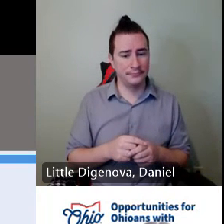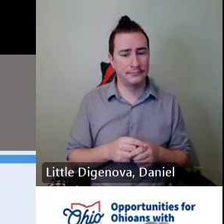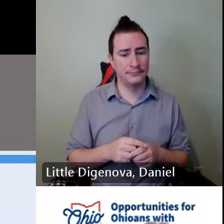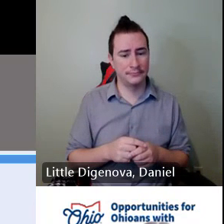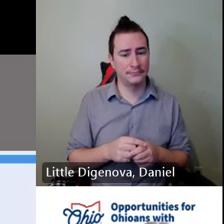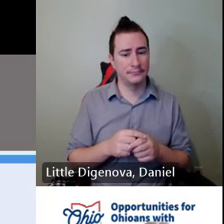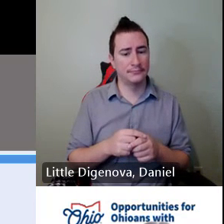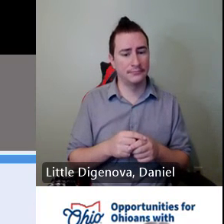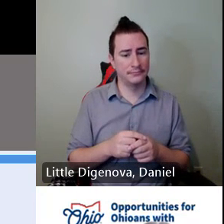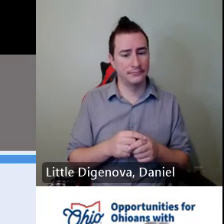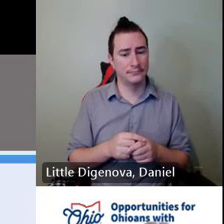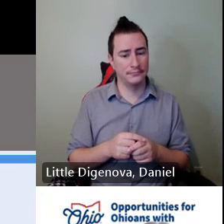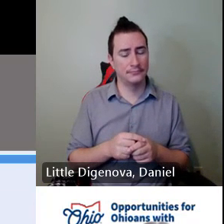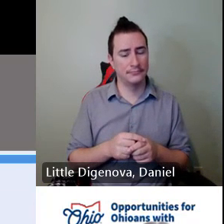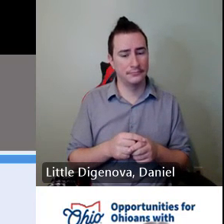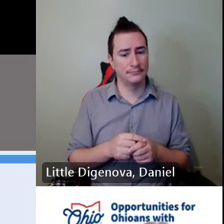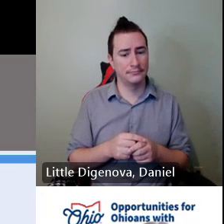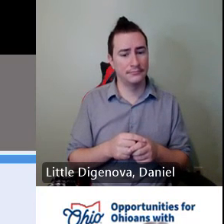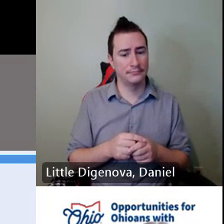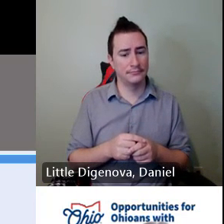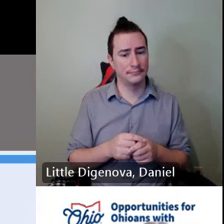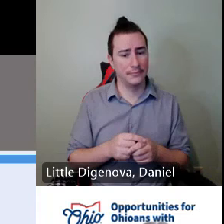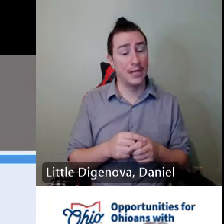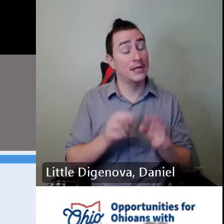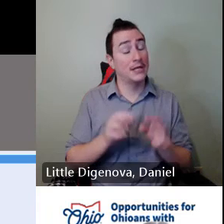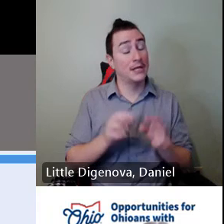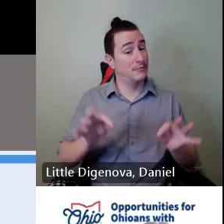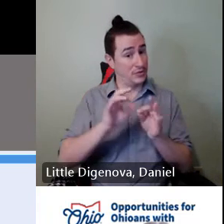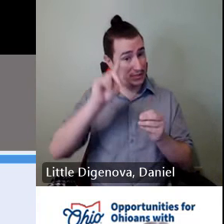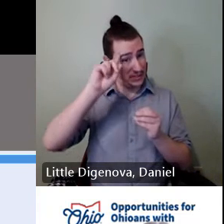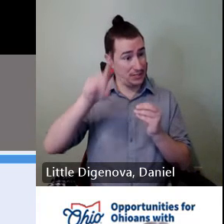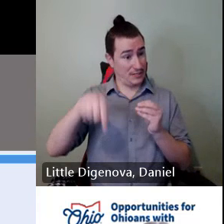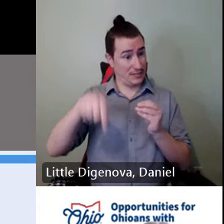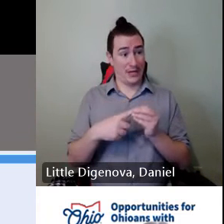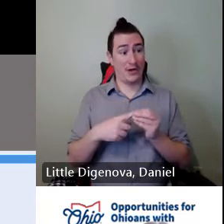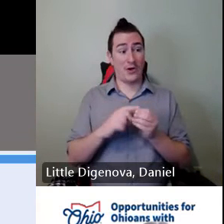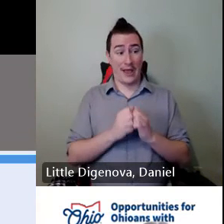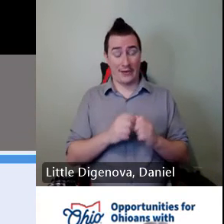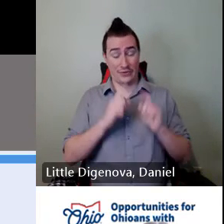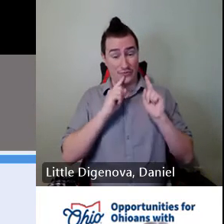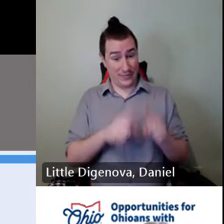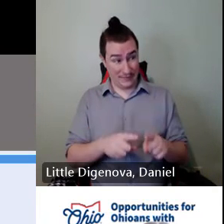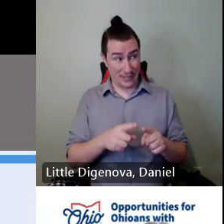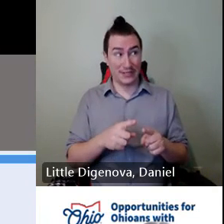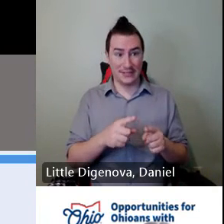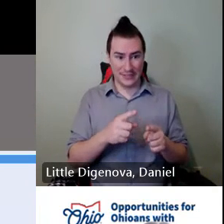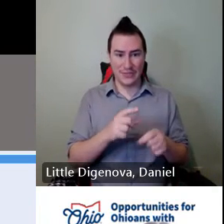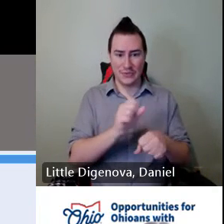accommodations respond to employees who have questions about the coworker’s accommodation. When the